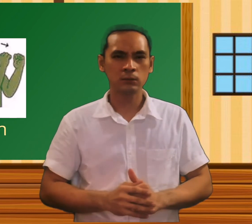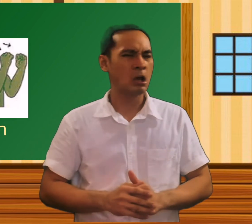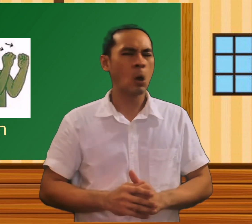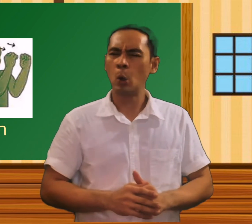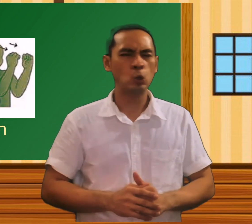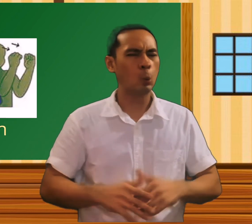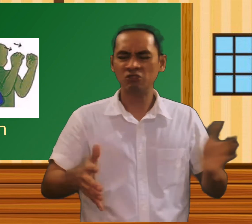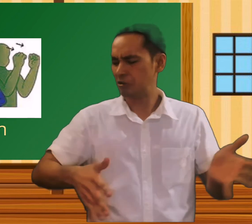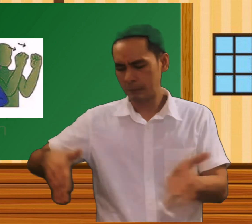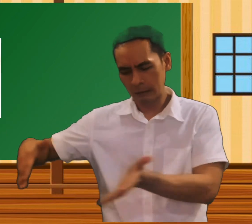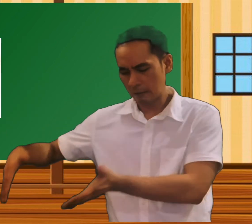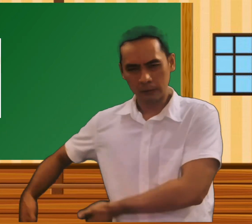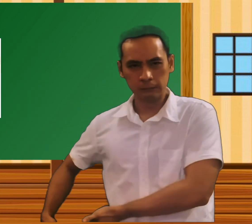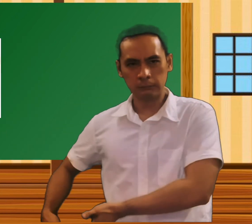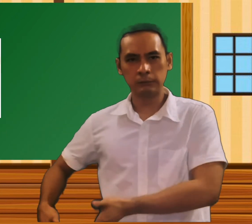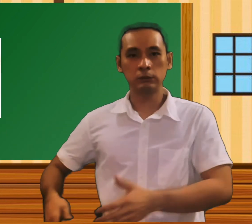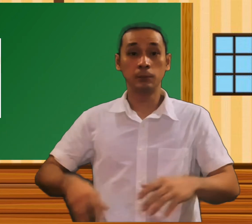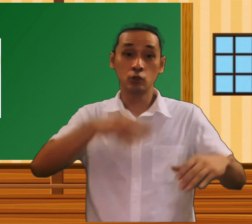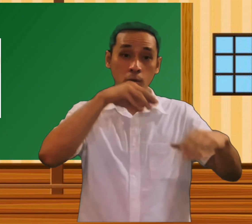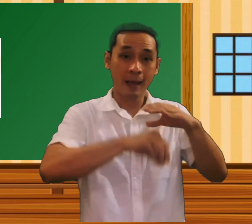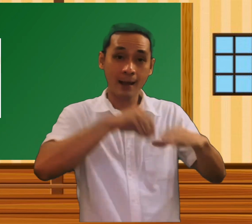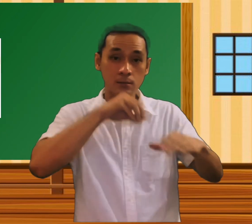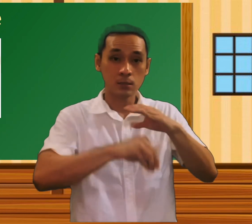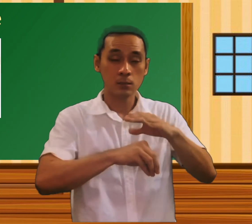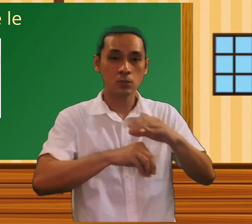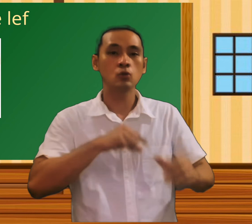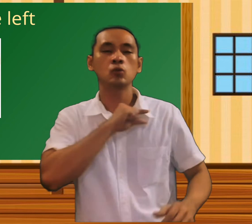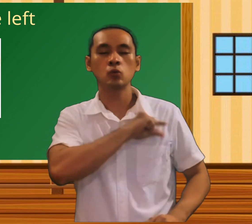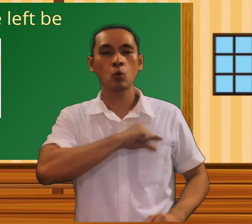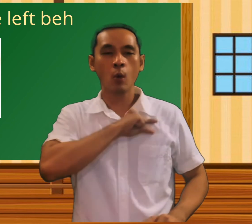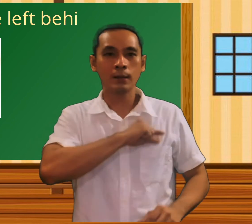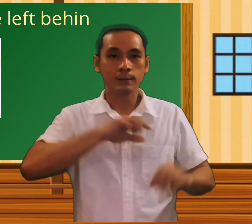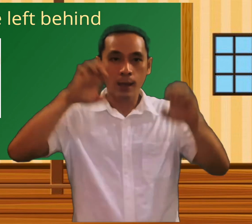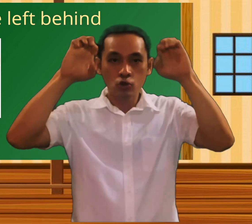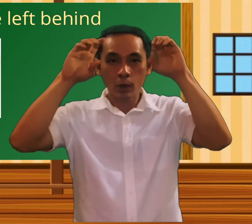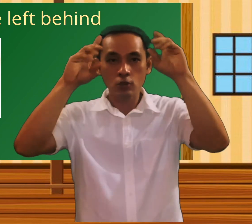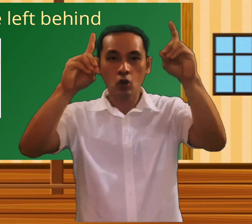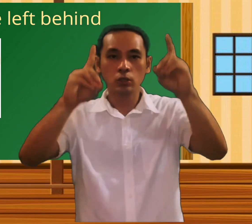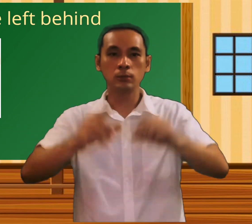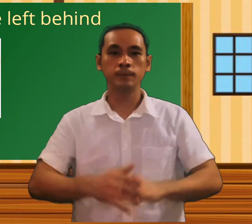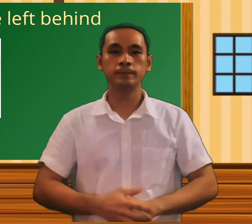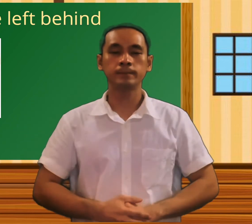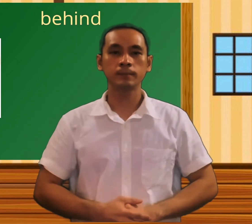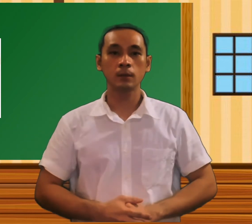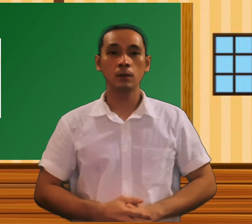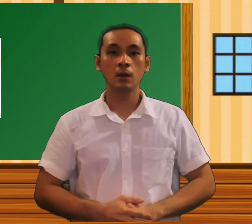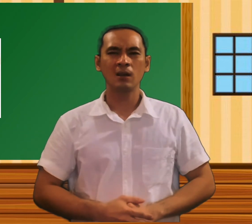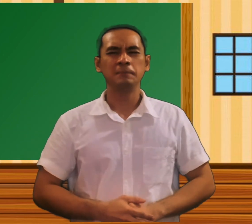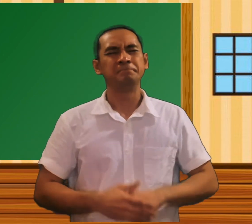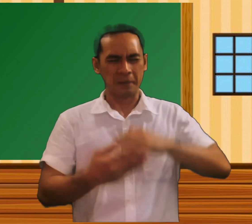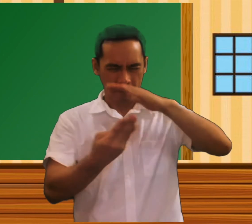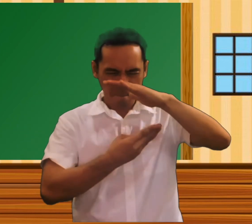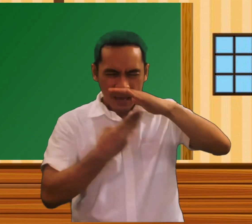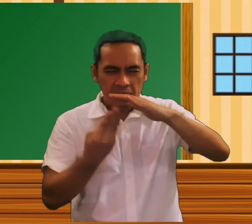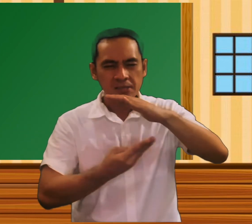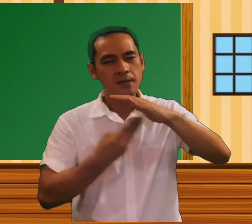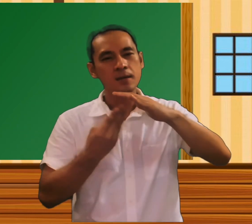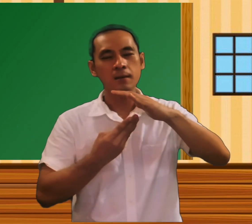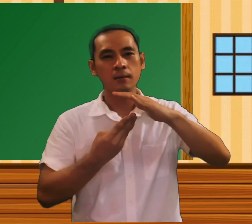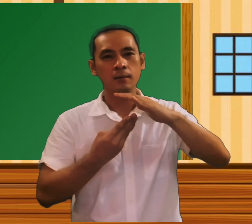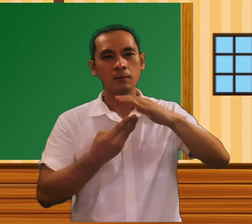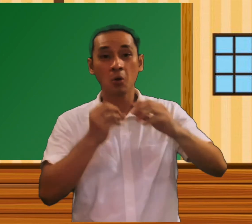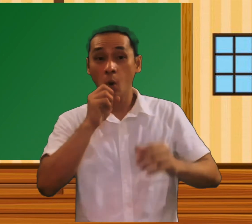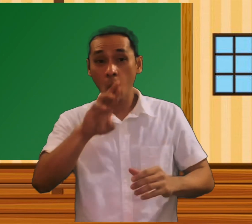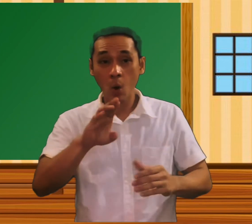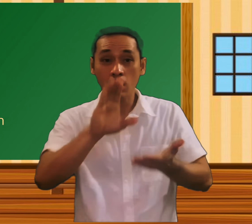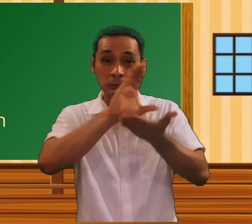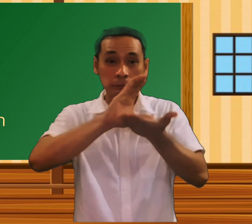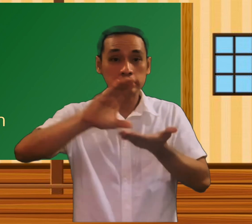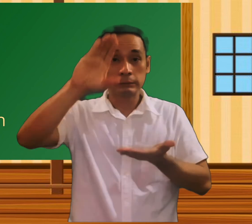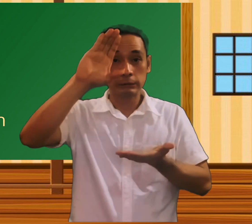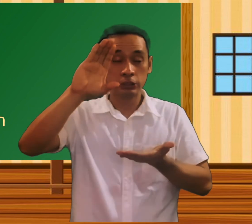be left behind in terms of access to quality education be it in basic or tertiary education